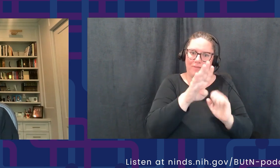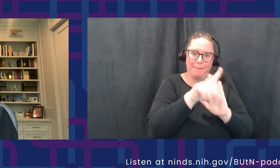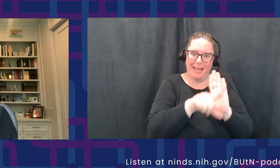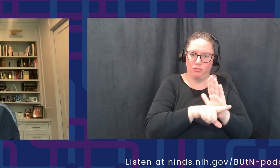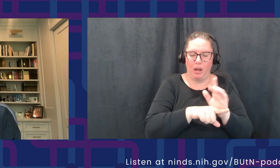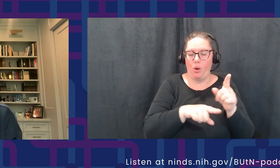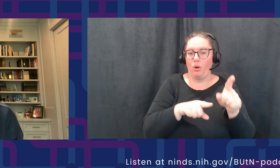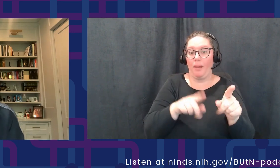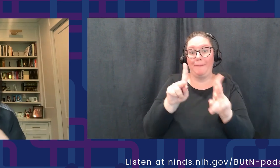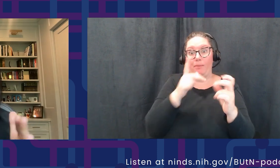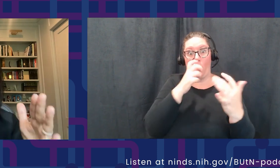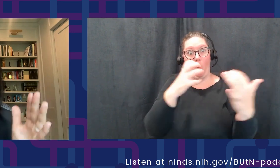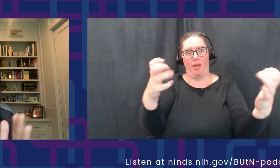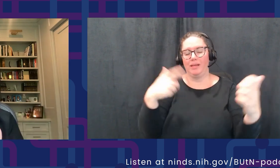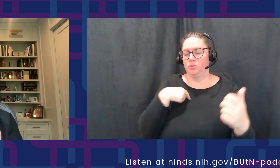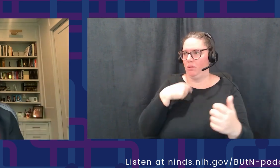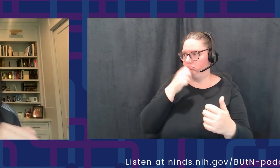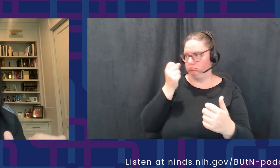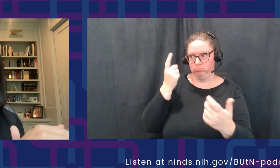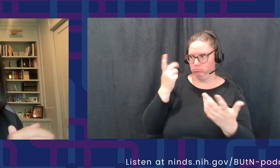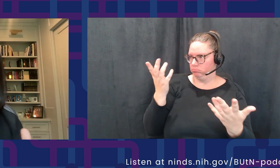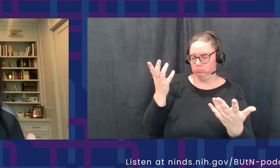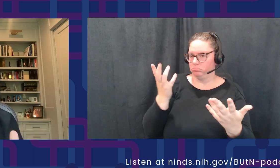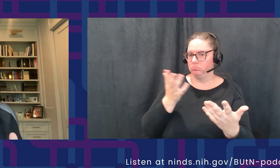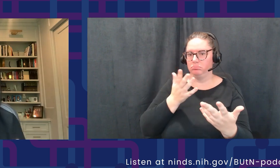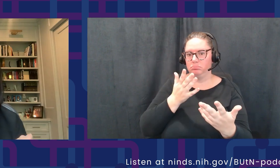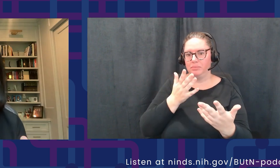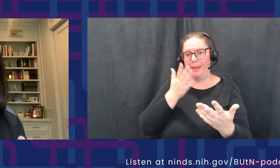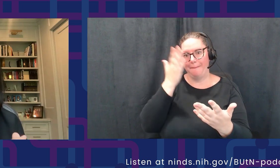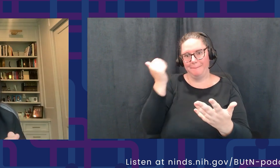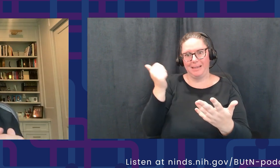They don't really get it, because you're coming in the tail end of the story.